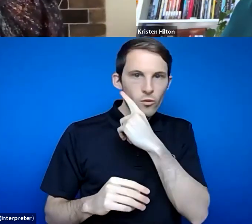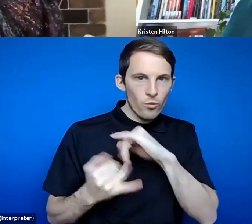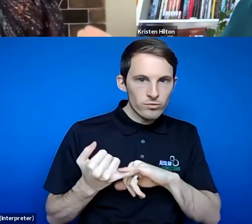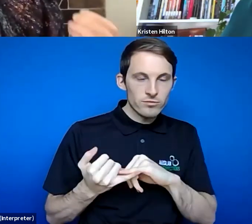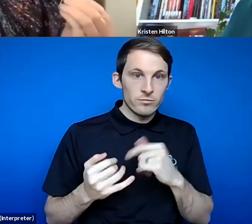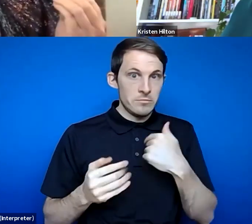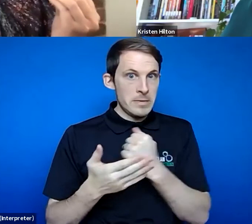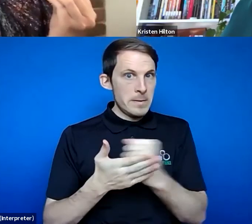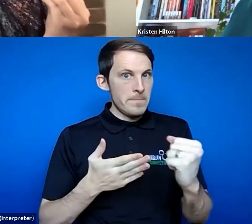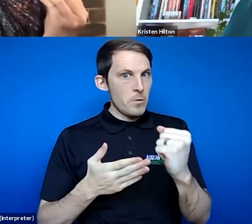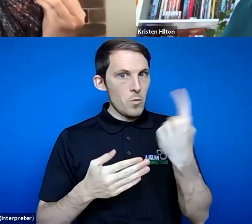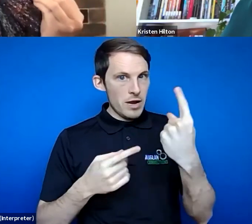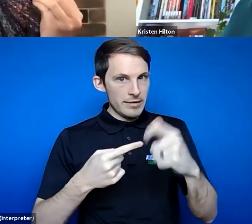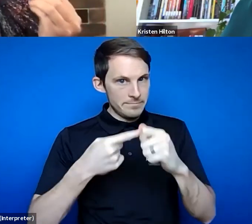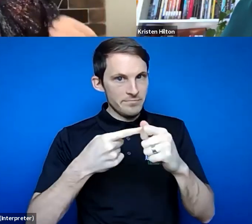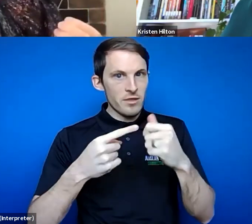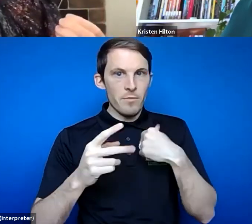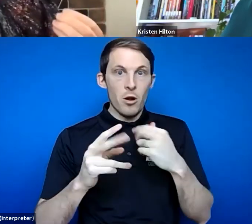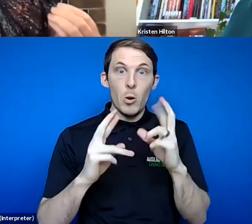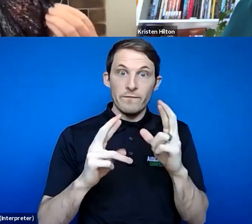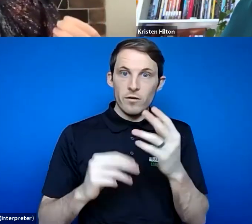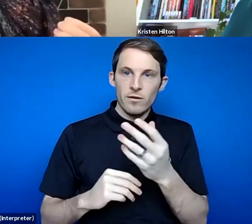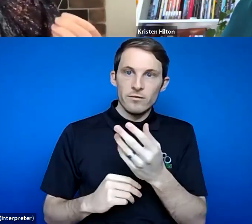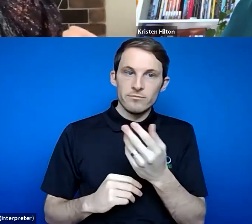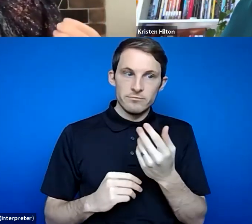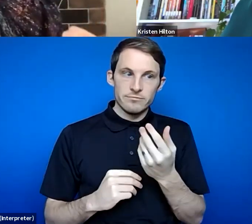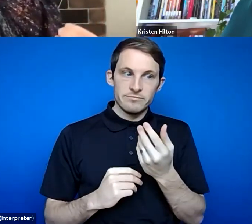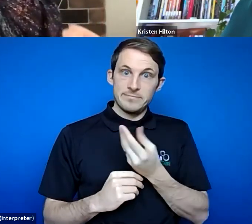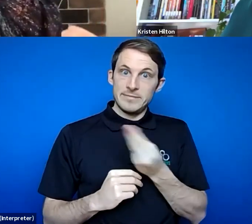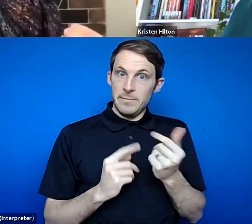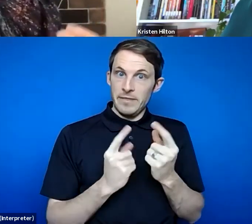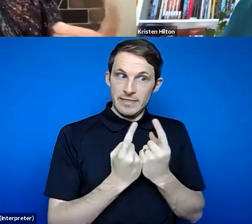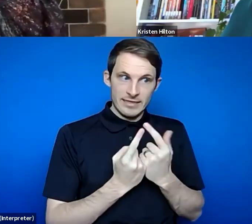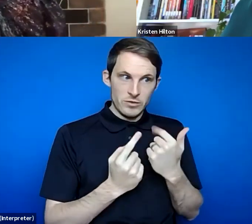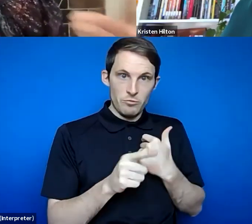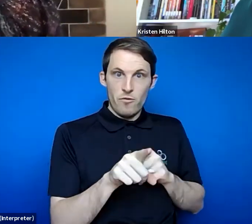one, that some of the things that we are taking with us from this pandemic period, including